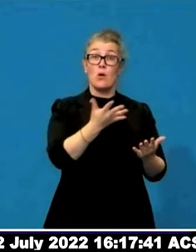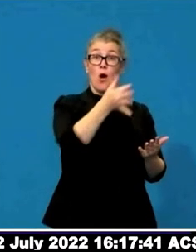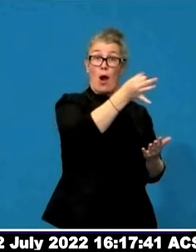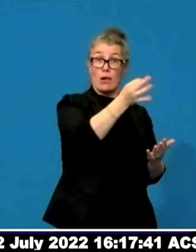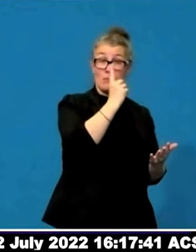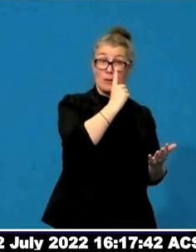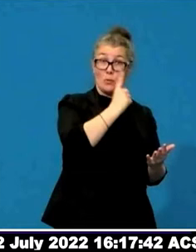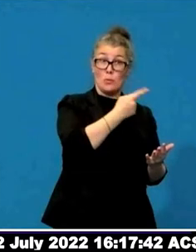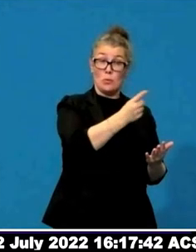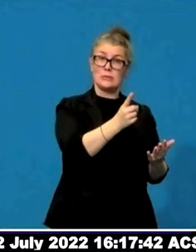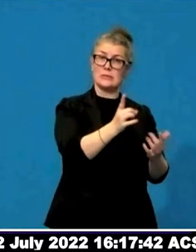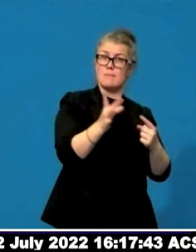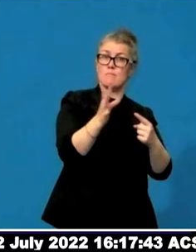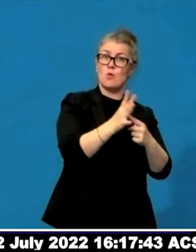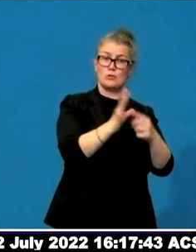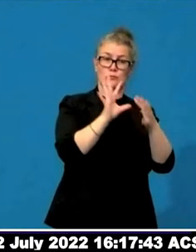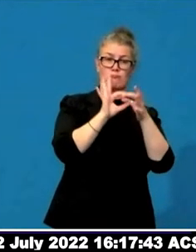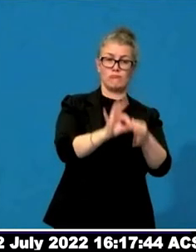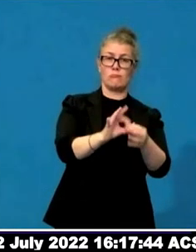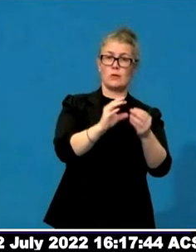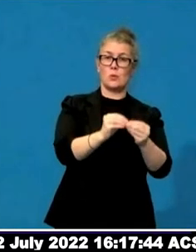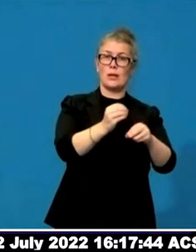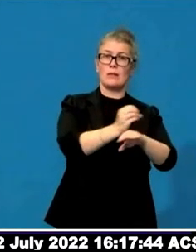that connection to the sea? Yes.